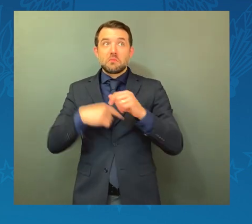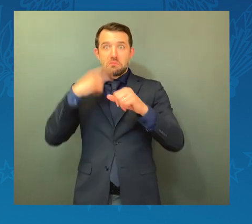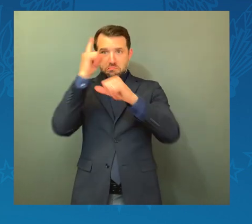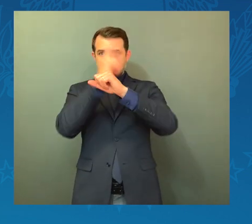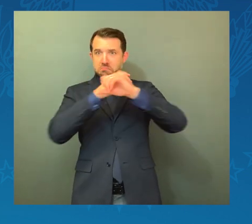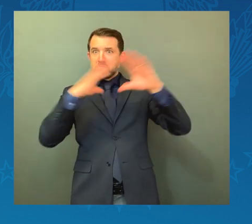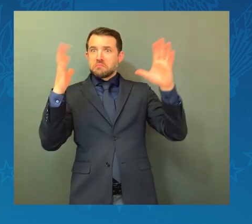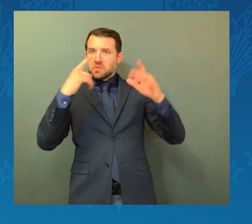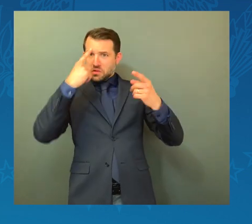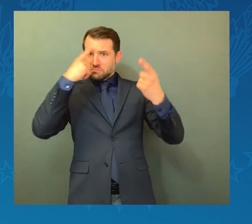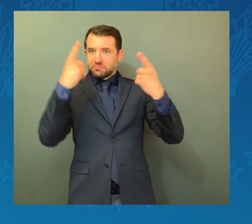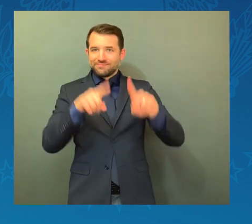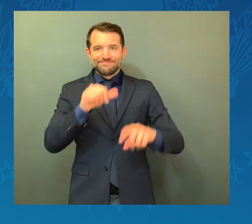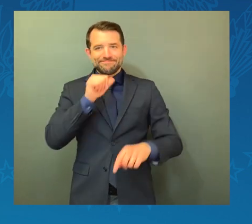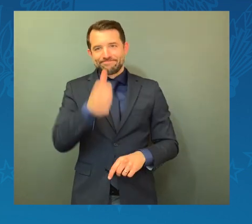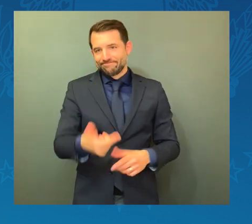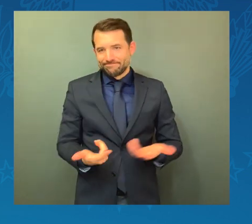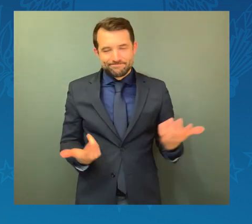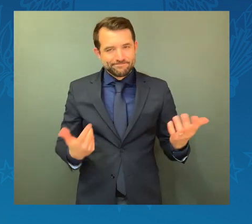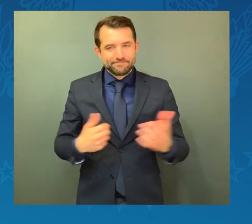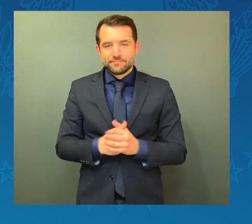who serve low-income communities.